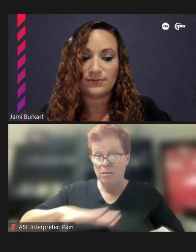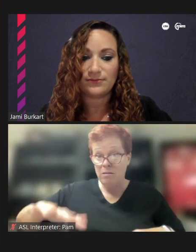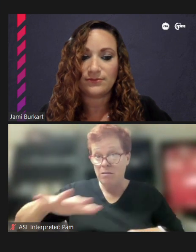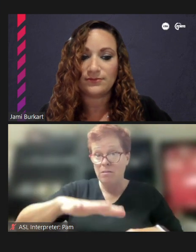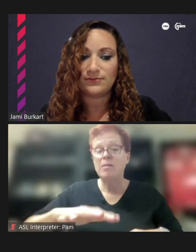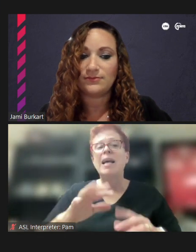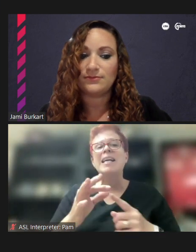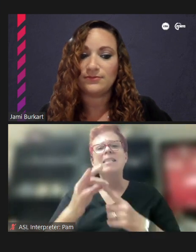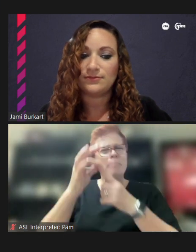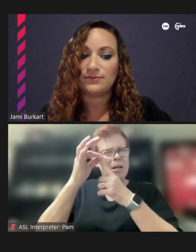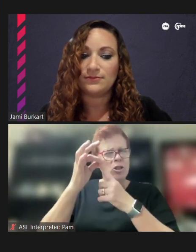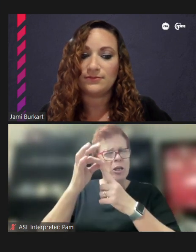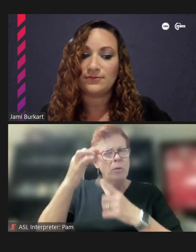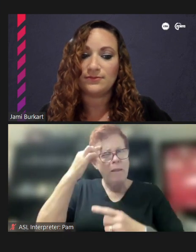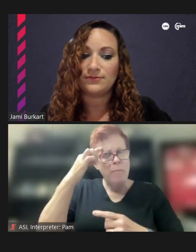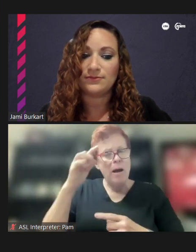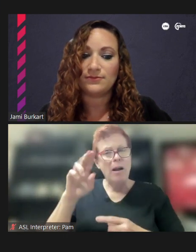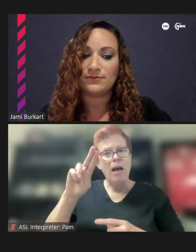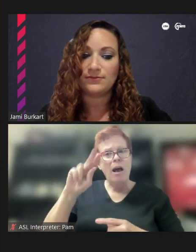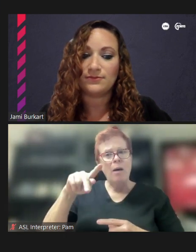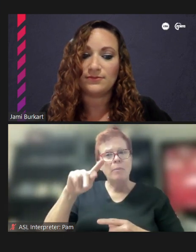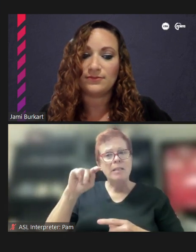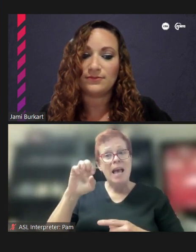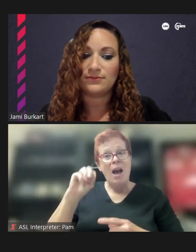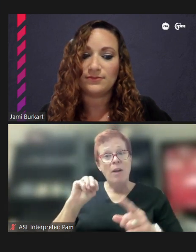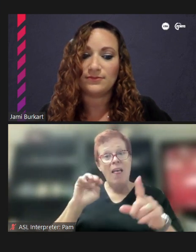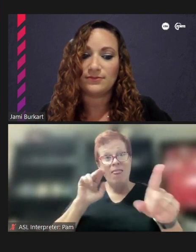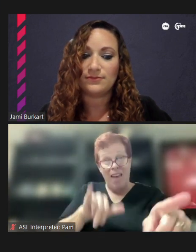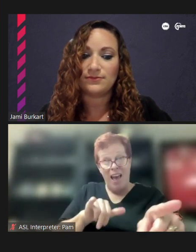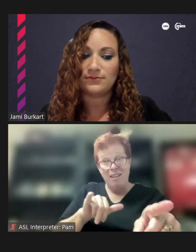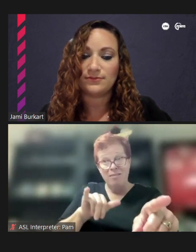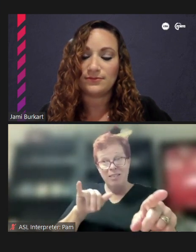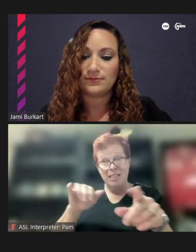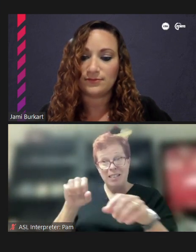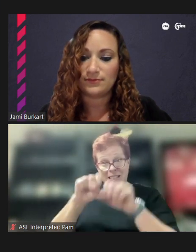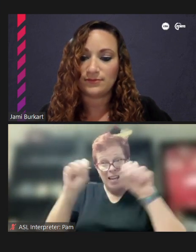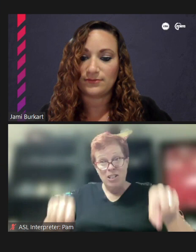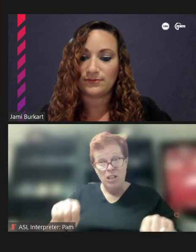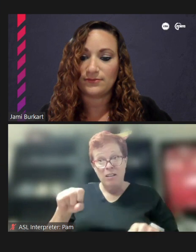Uptown and where that Lawrence station is, which is right at the intersection, is